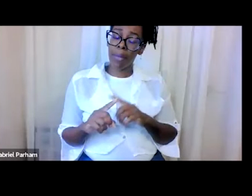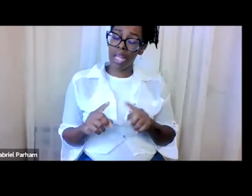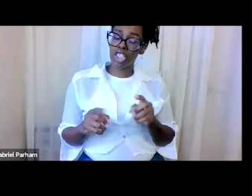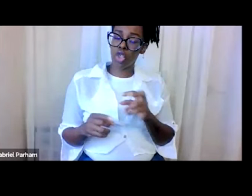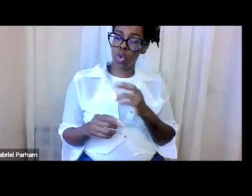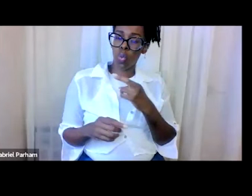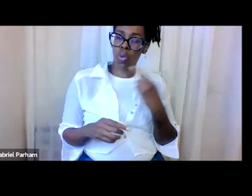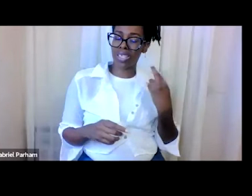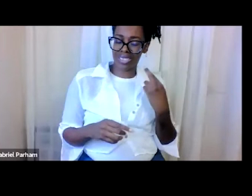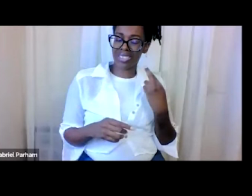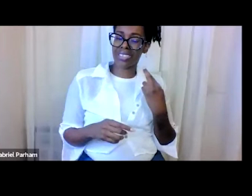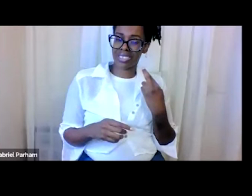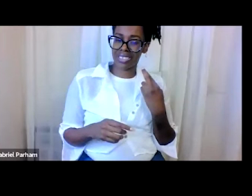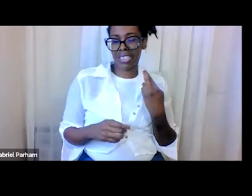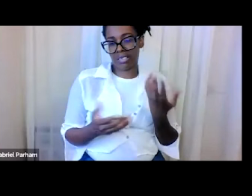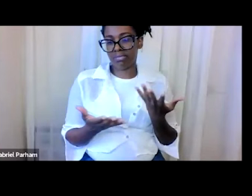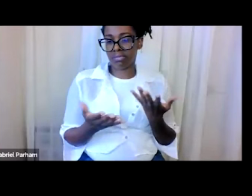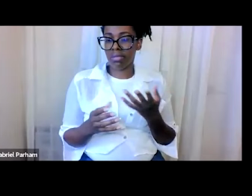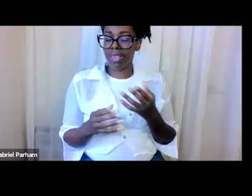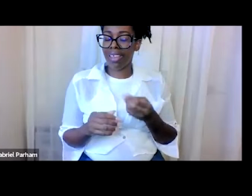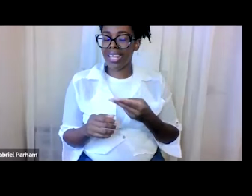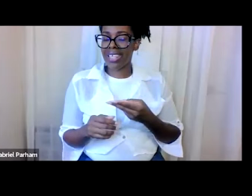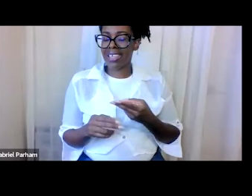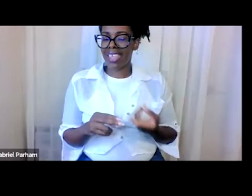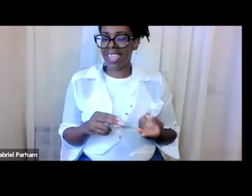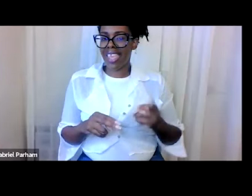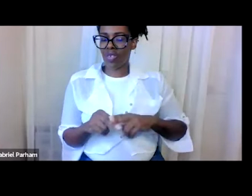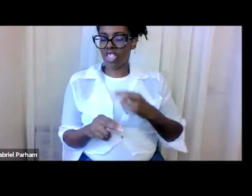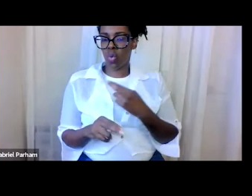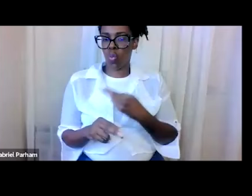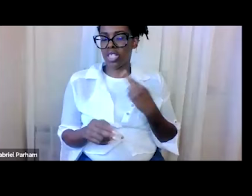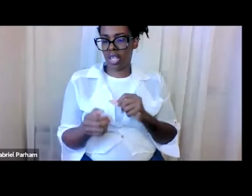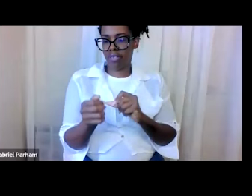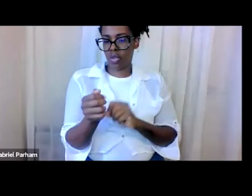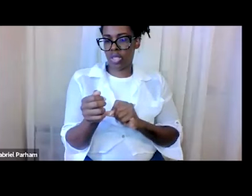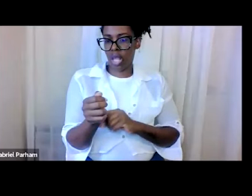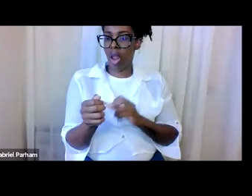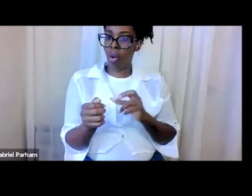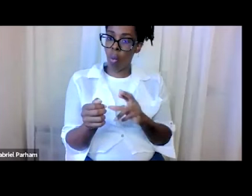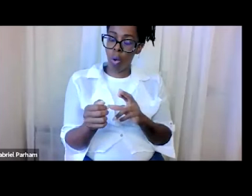and it can increase risk of suicide or contribute to cumulative risk factors,